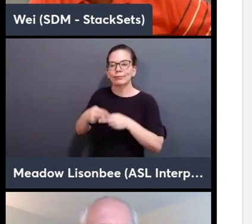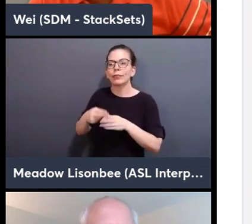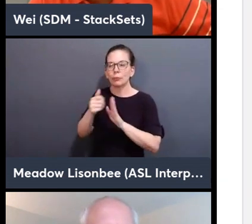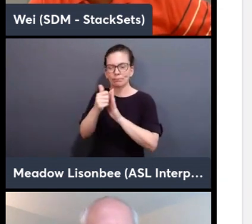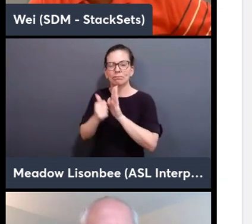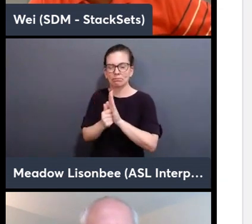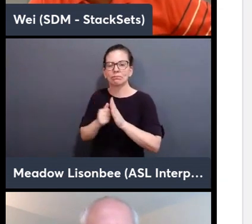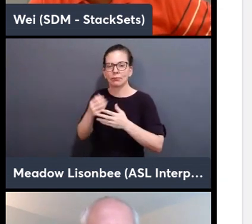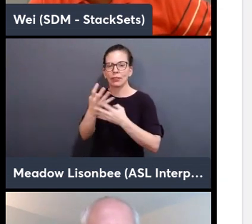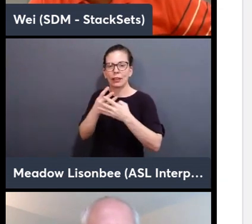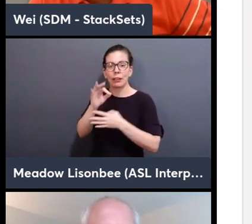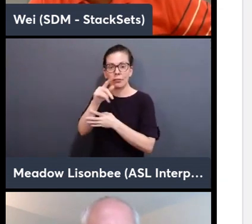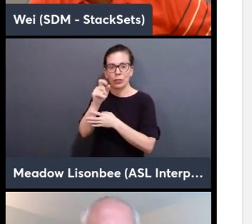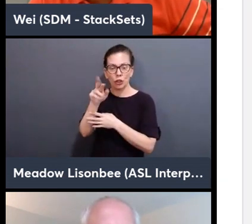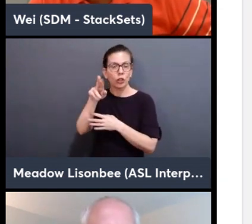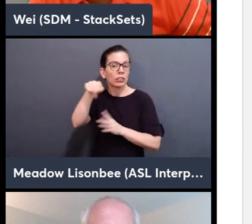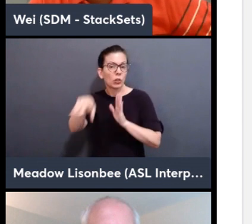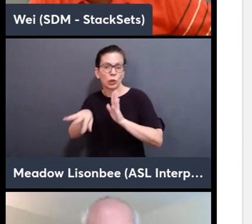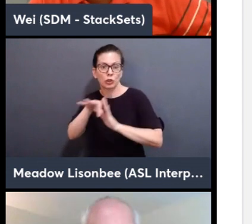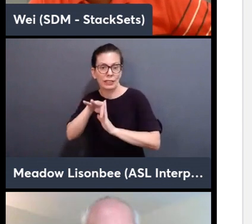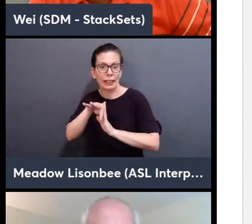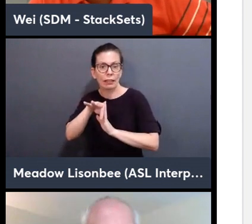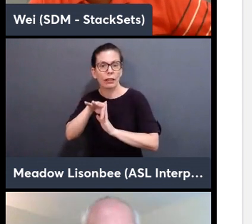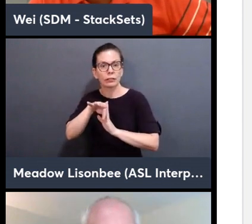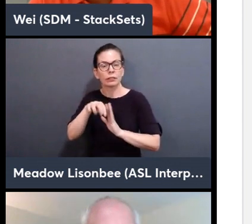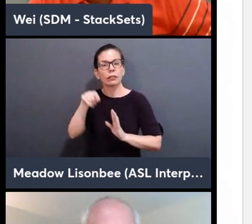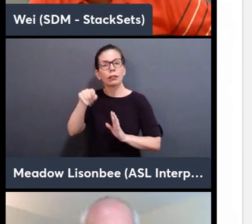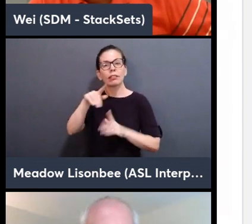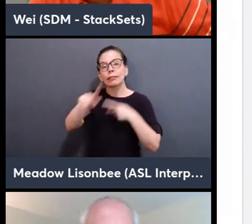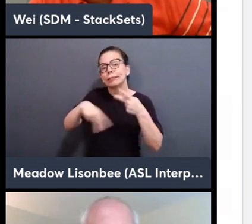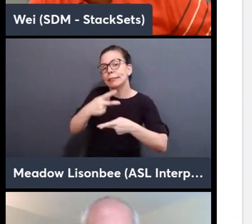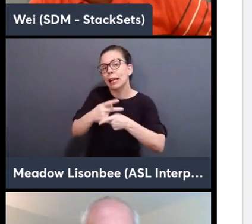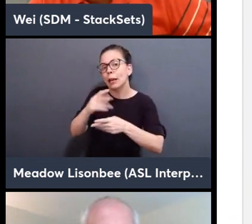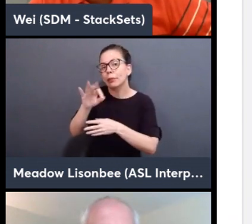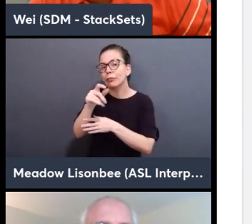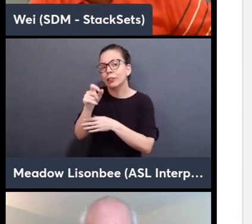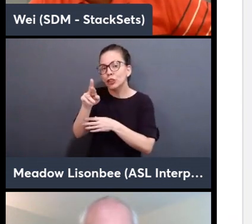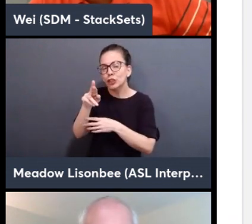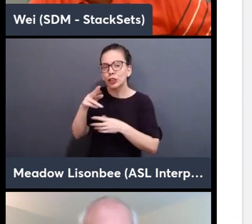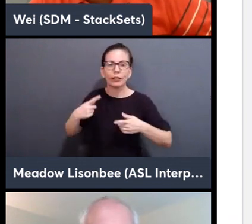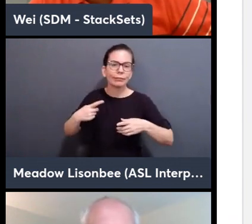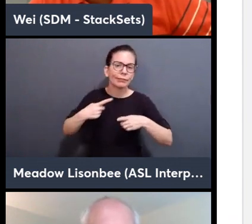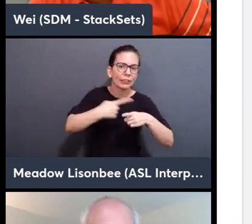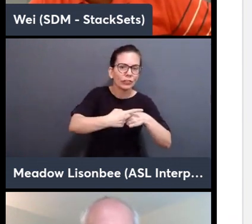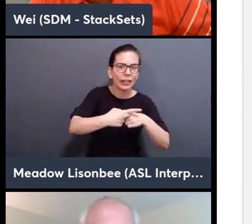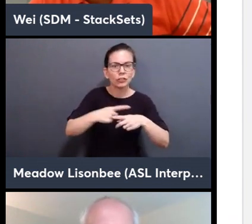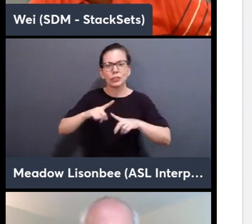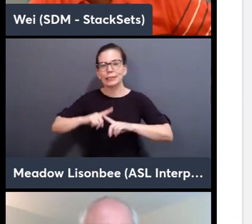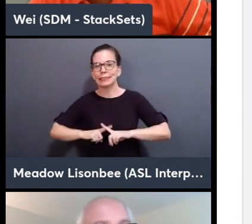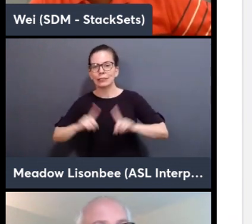So you can select the type of filter like intersection, difference and union.